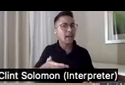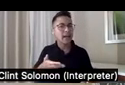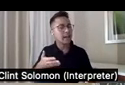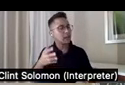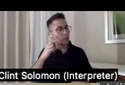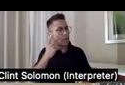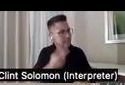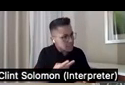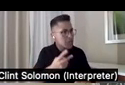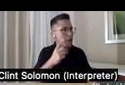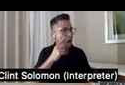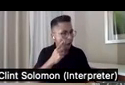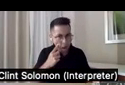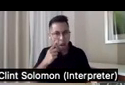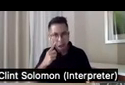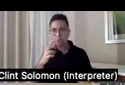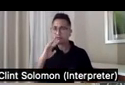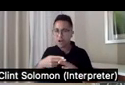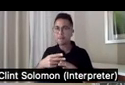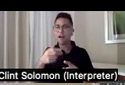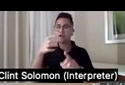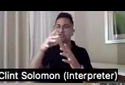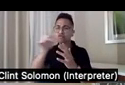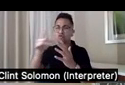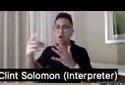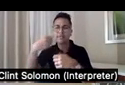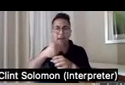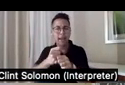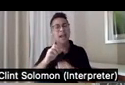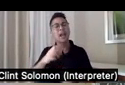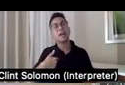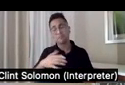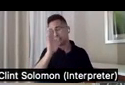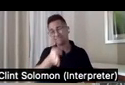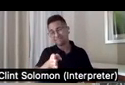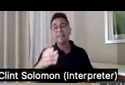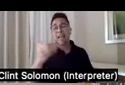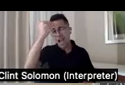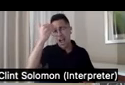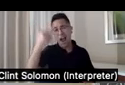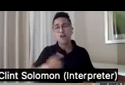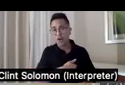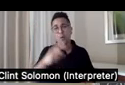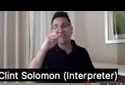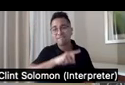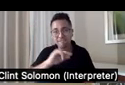going to be really blunt with you and say i know we fake it a lot and parents pick up on that